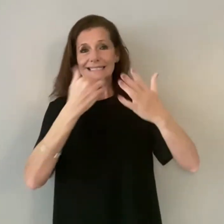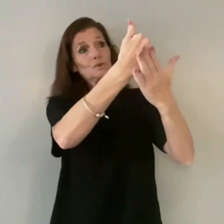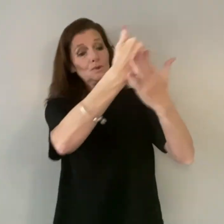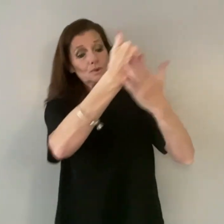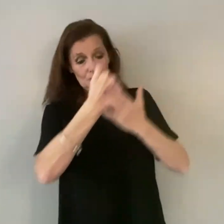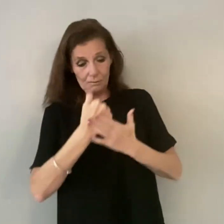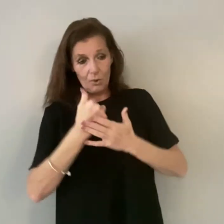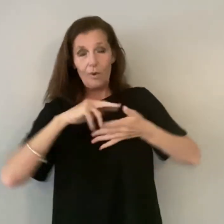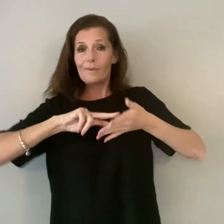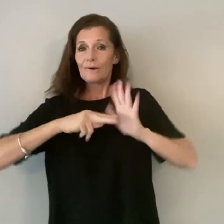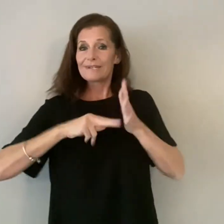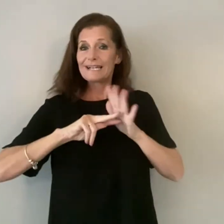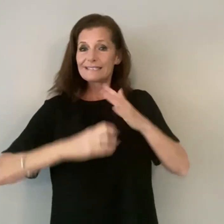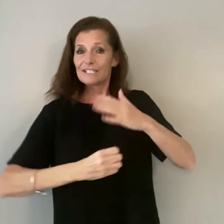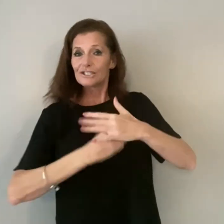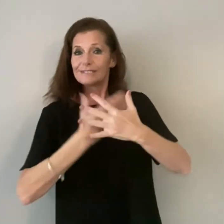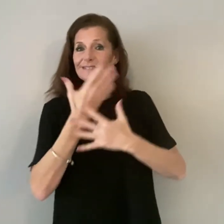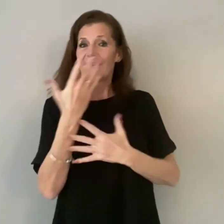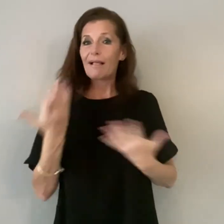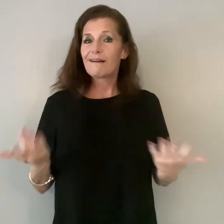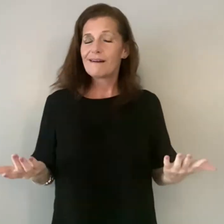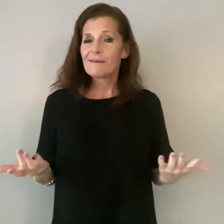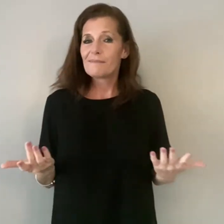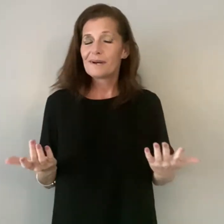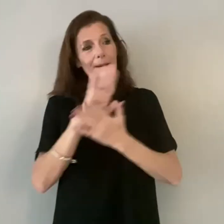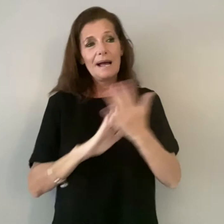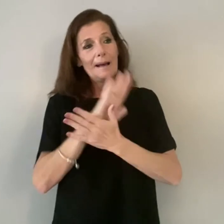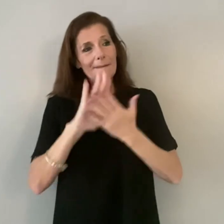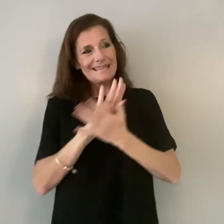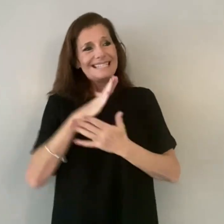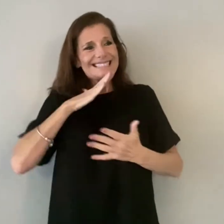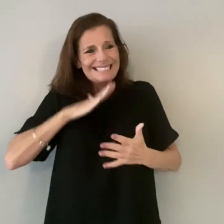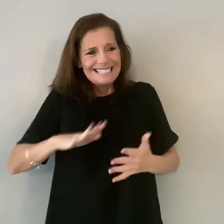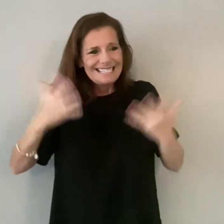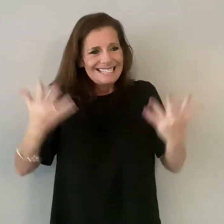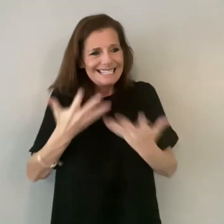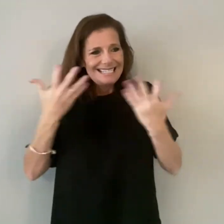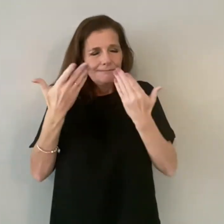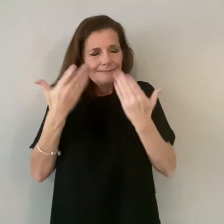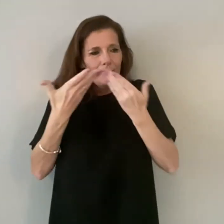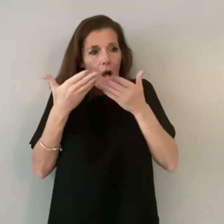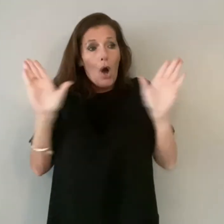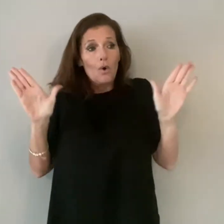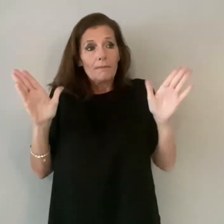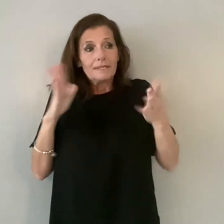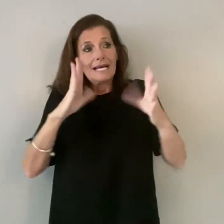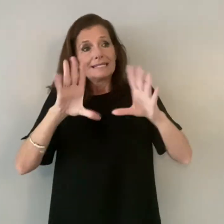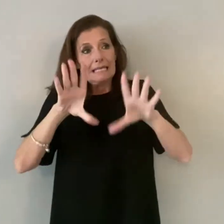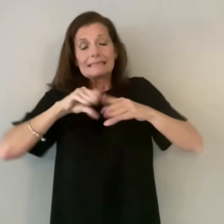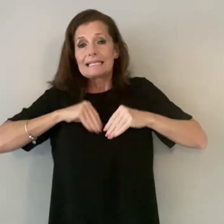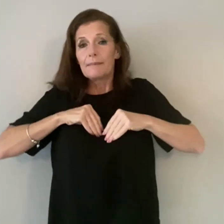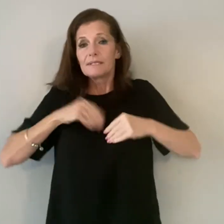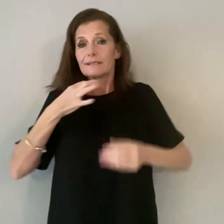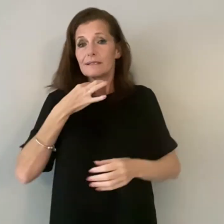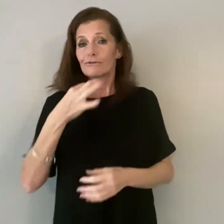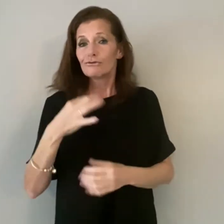is to support the organization developing and that requires some kind of openness to risk.